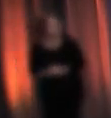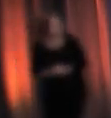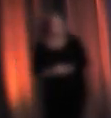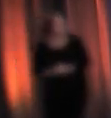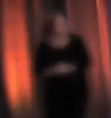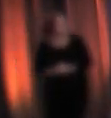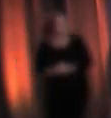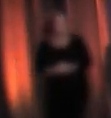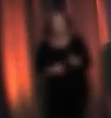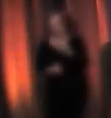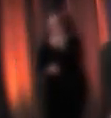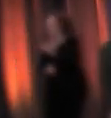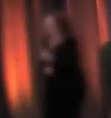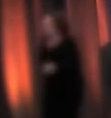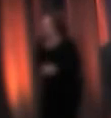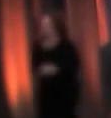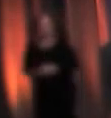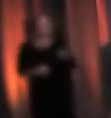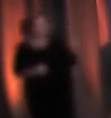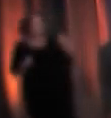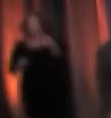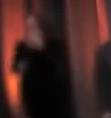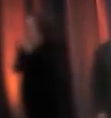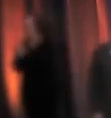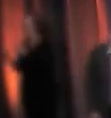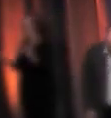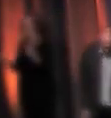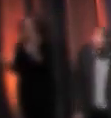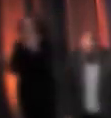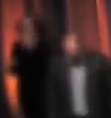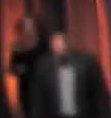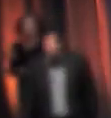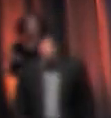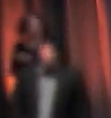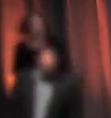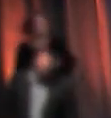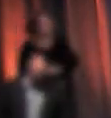Merci. OK thank you very much and thank you to the speakers and have a very good lunch everyone.